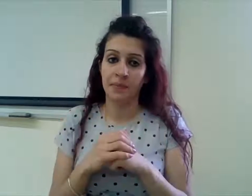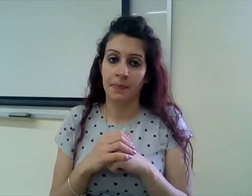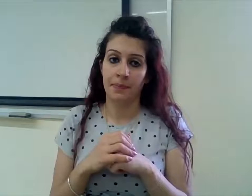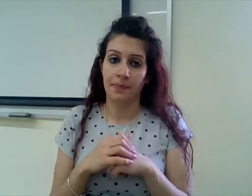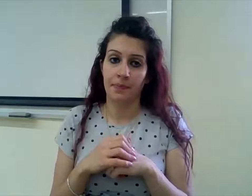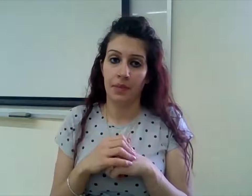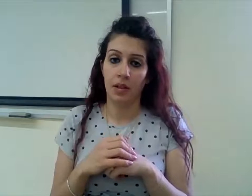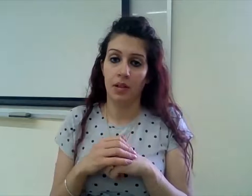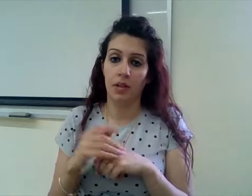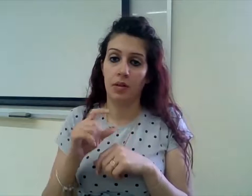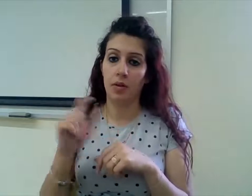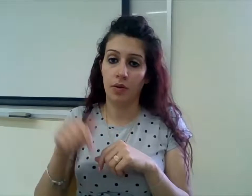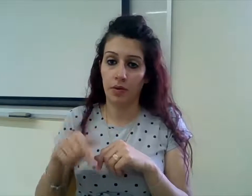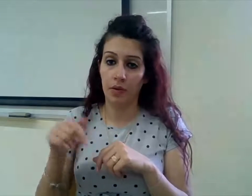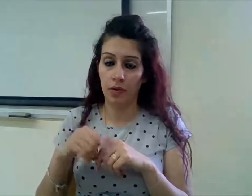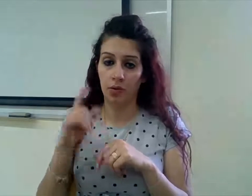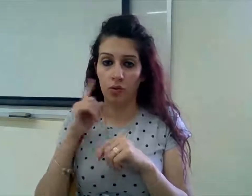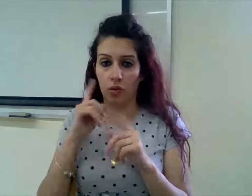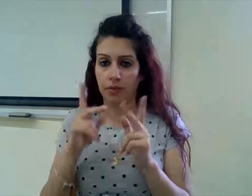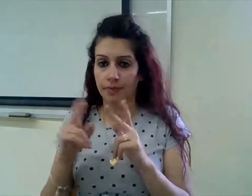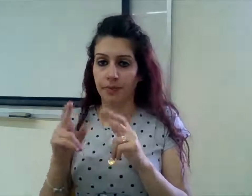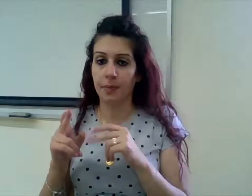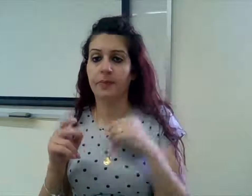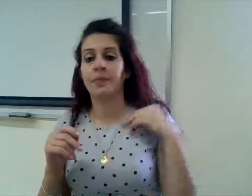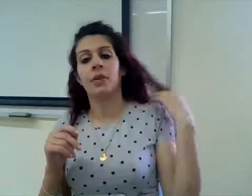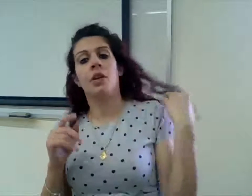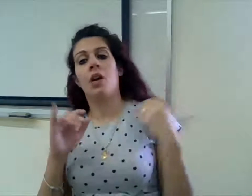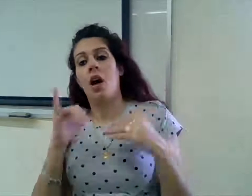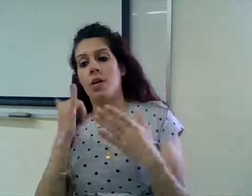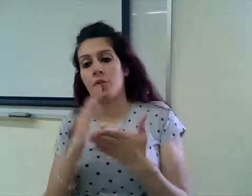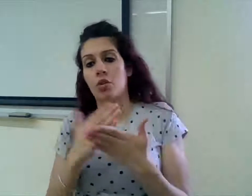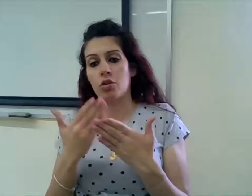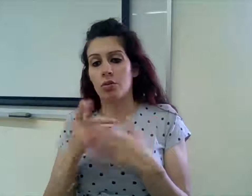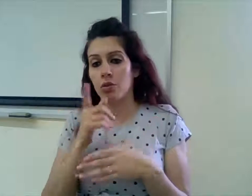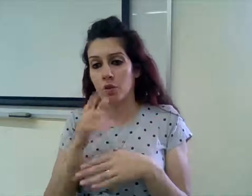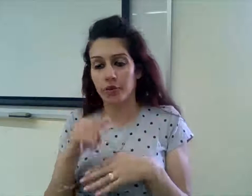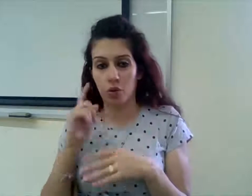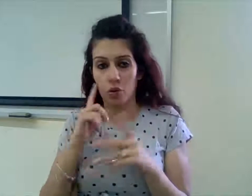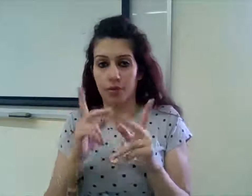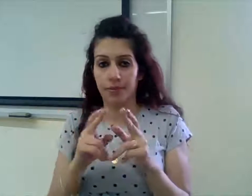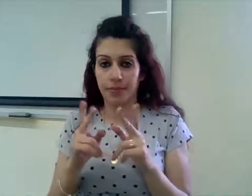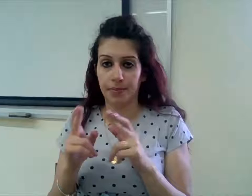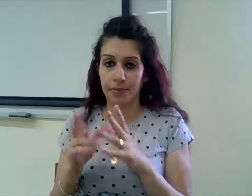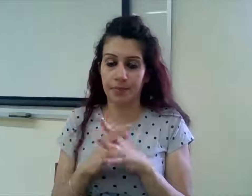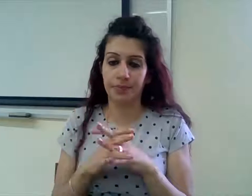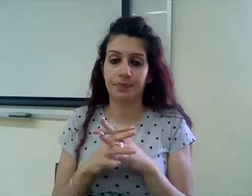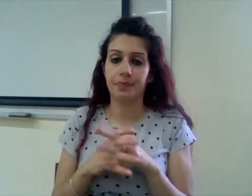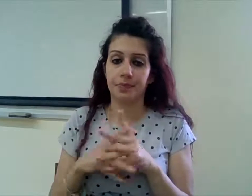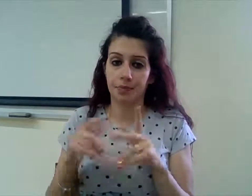have seen again there are still a lot to do - keeping up on reaching all learners